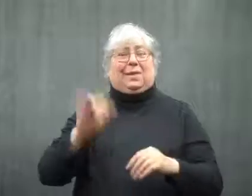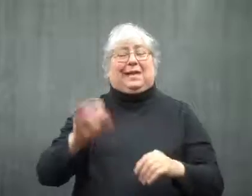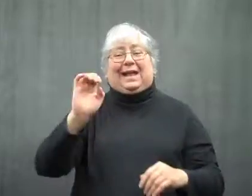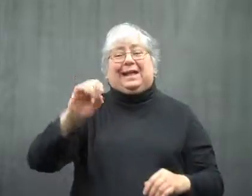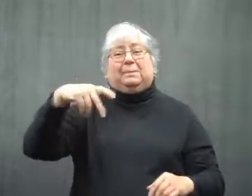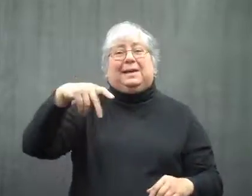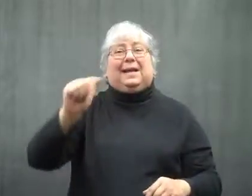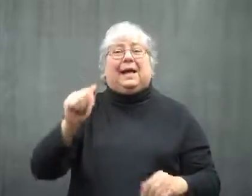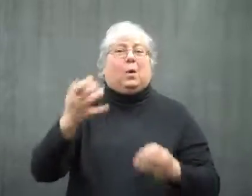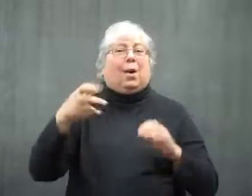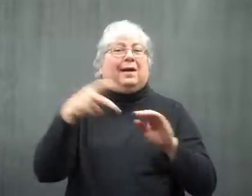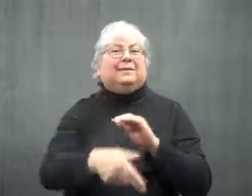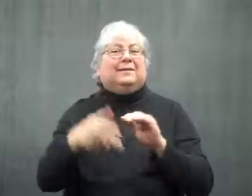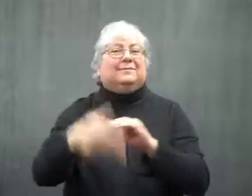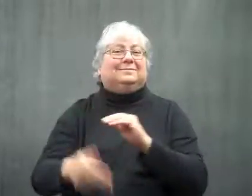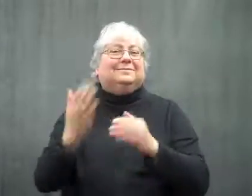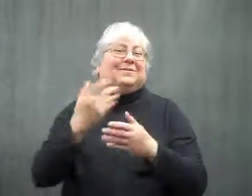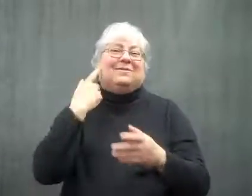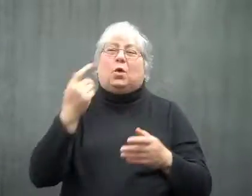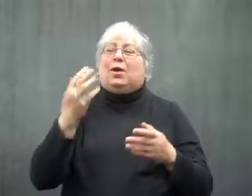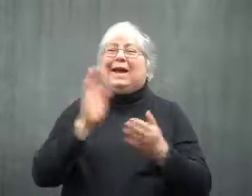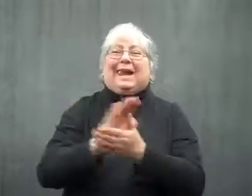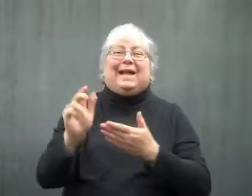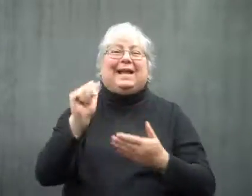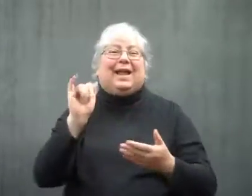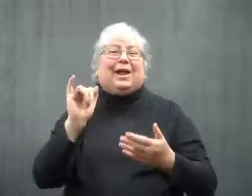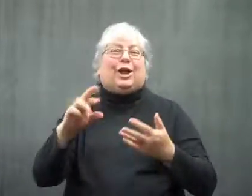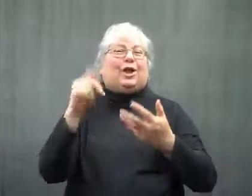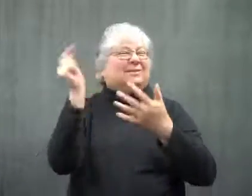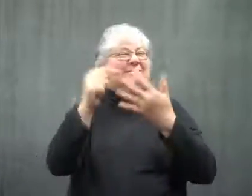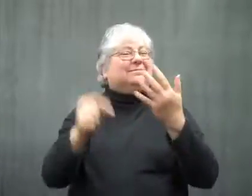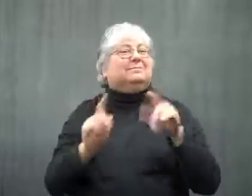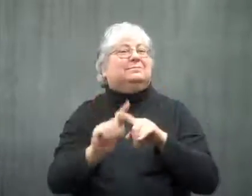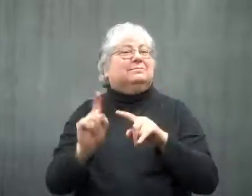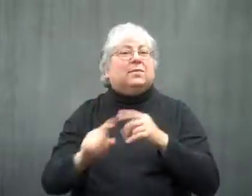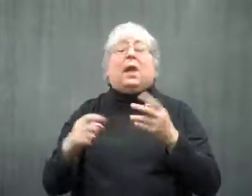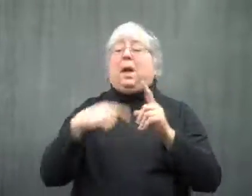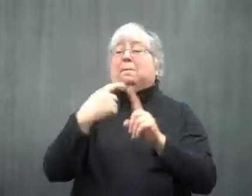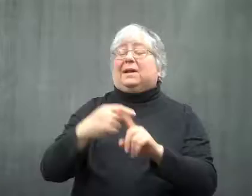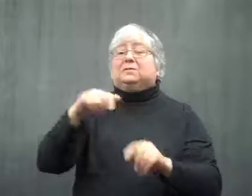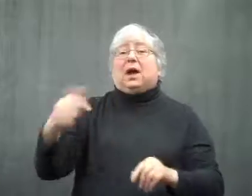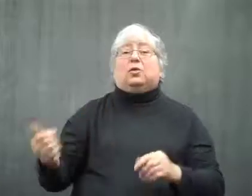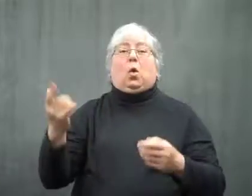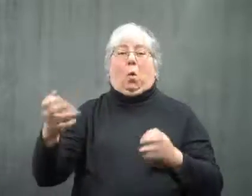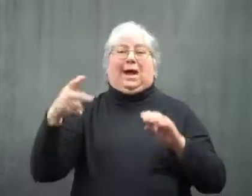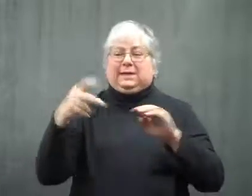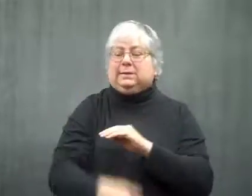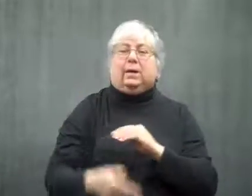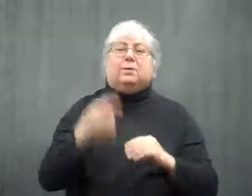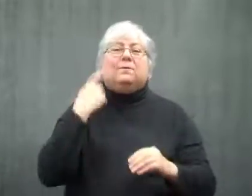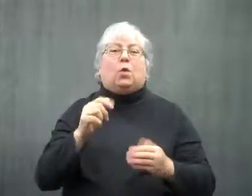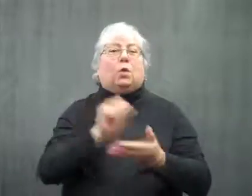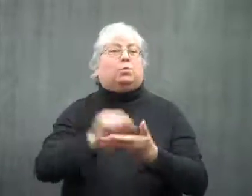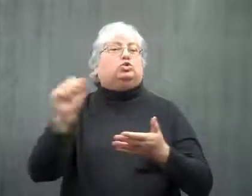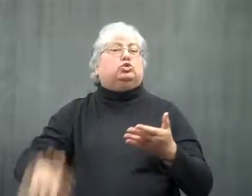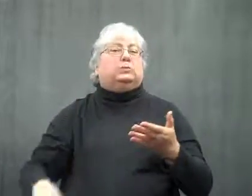cutting funding to the EPA, for clean air, and the other was cutting funding for abortion.